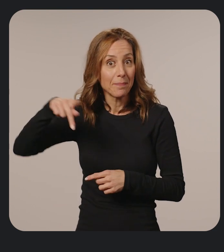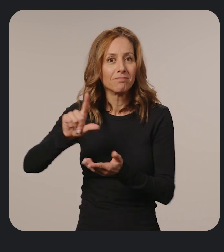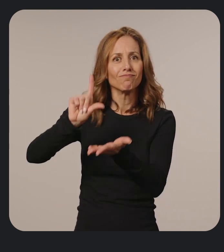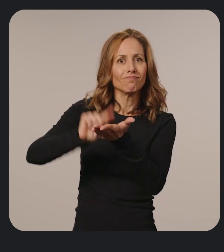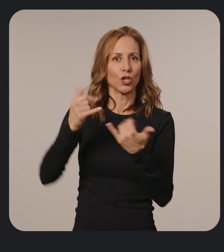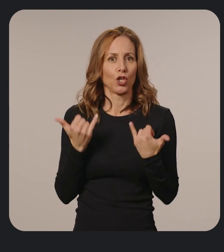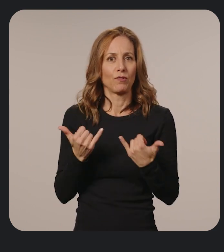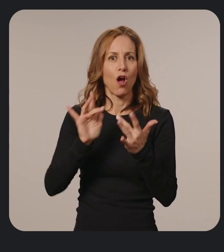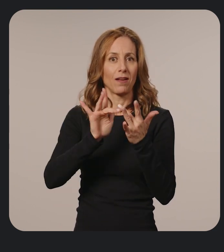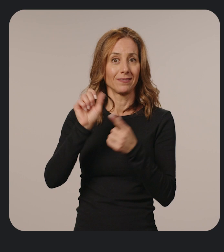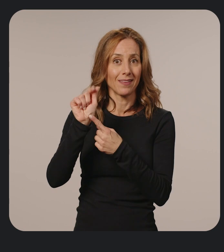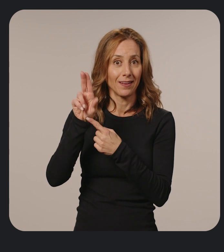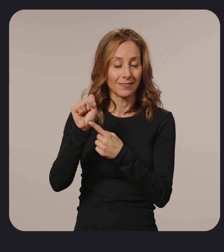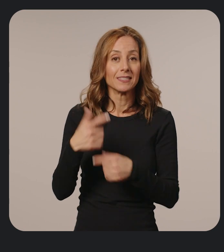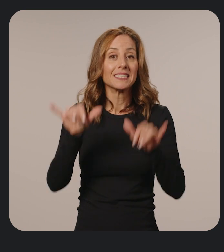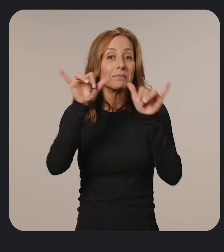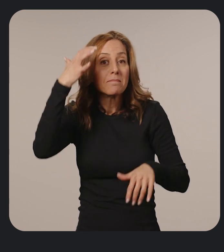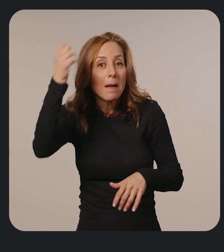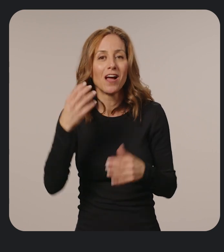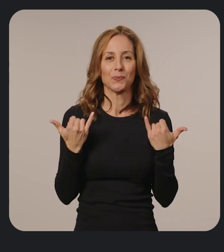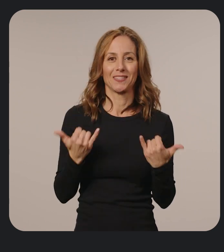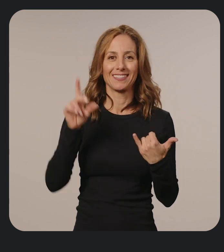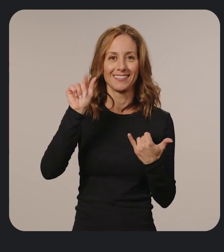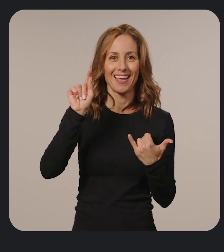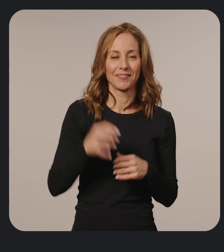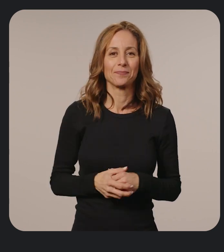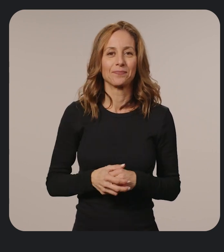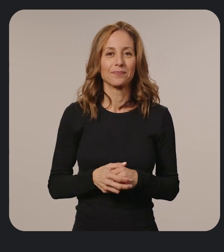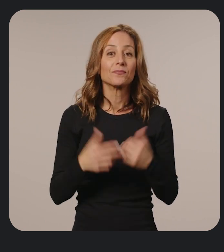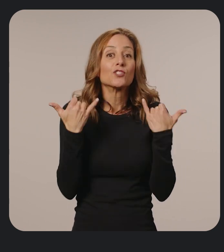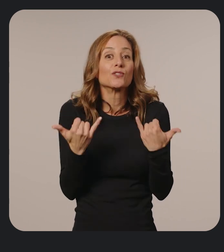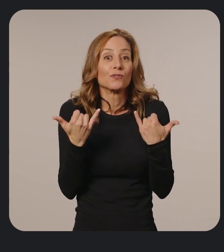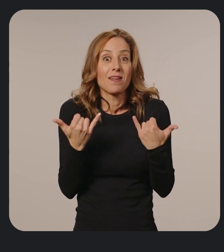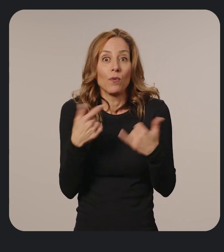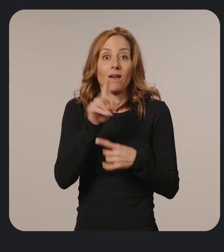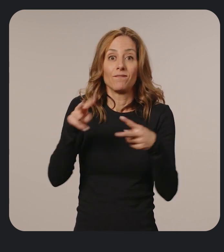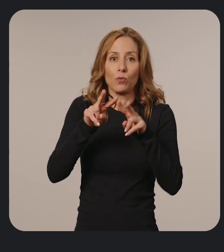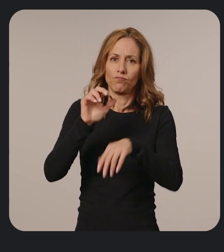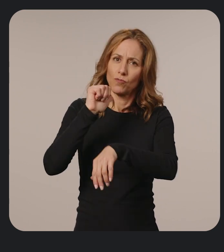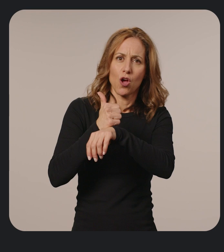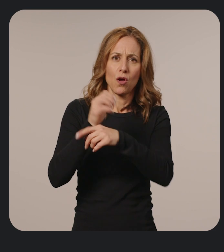Here's the Flutter app that prints out the current onlineStatus, system memory, and today's date.